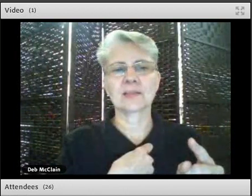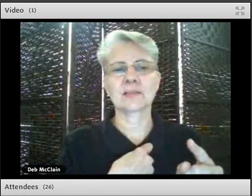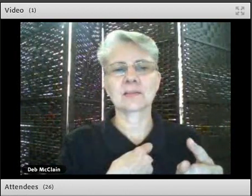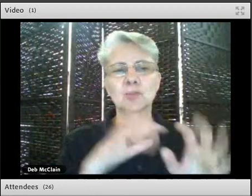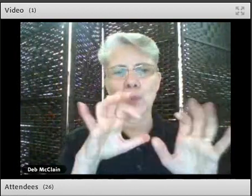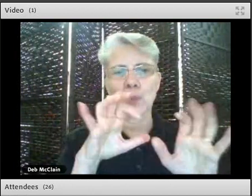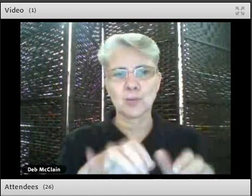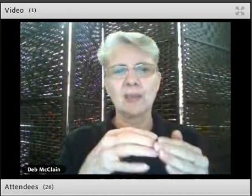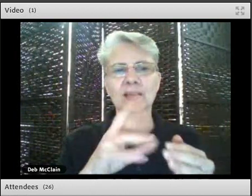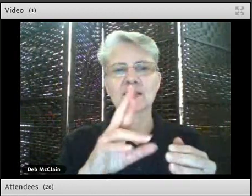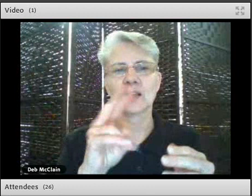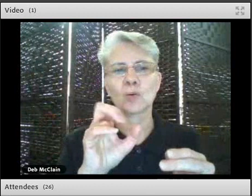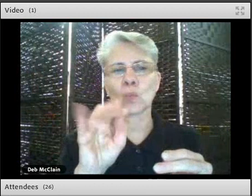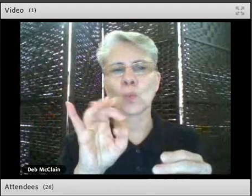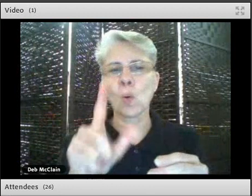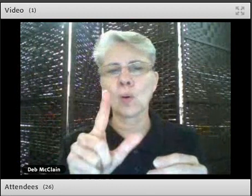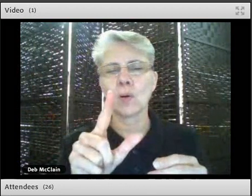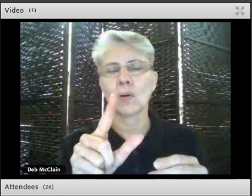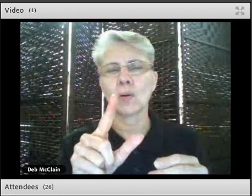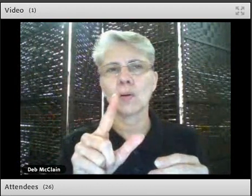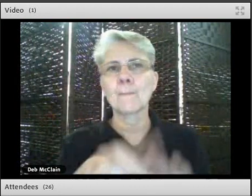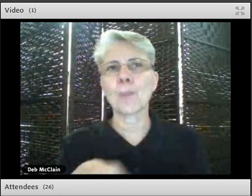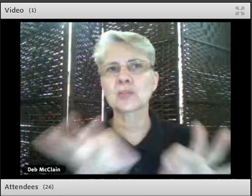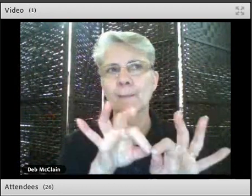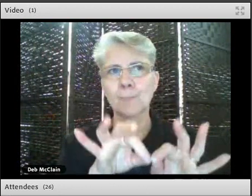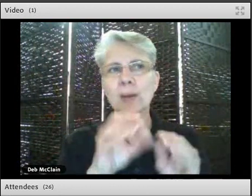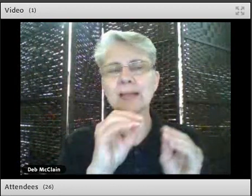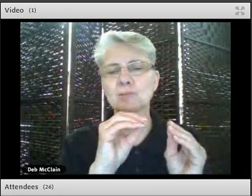RDA does not tell us to do anything like that.